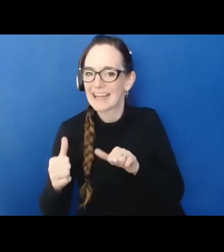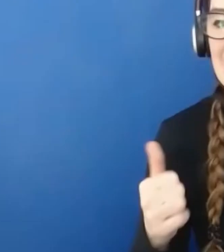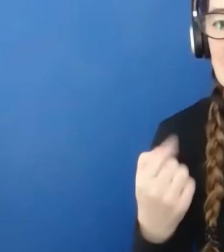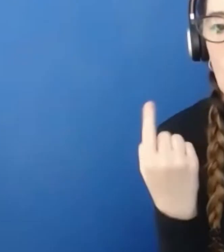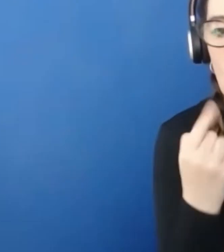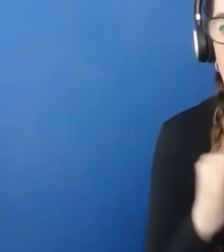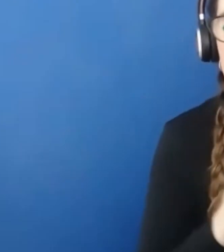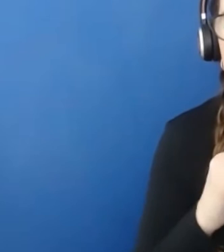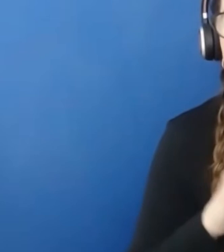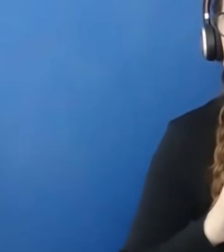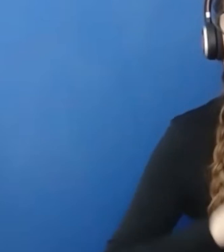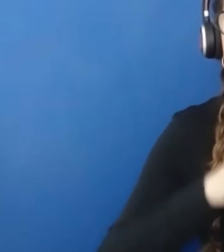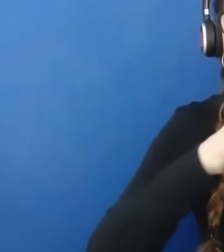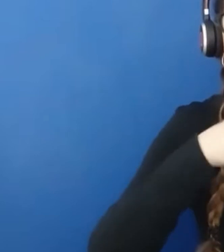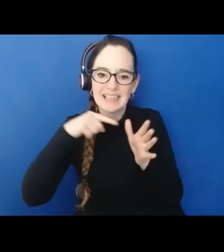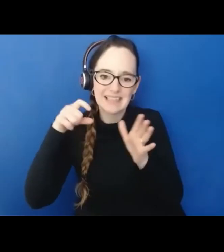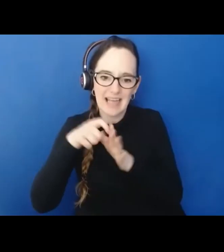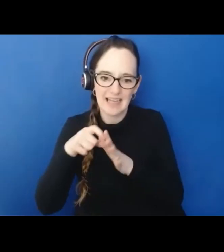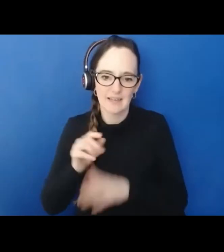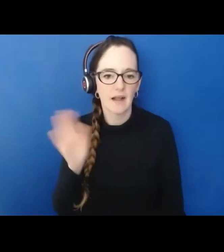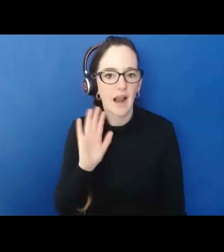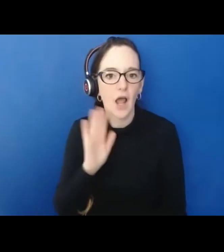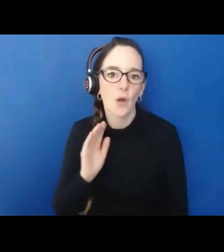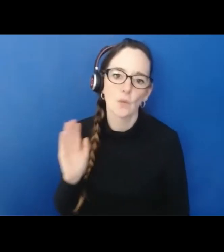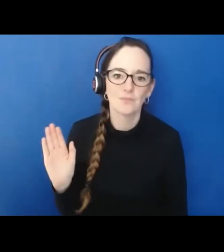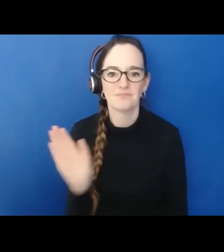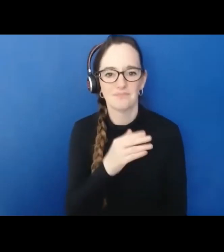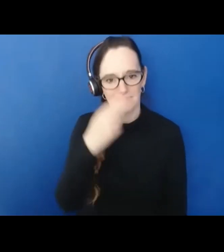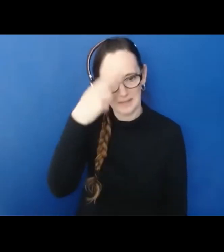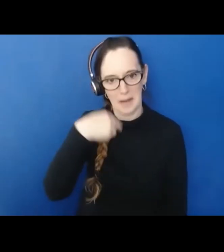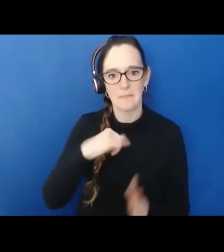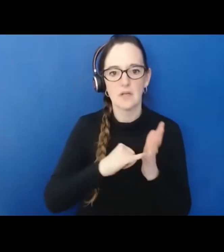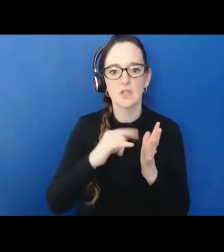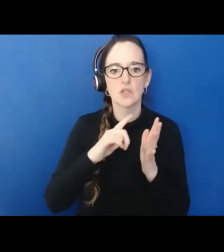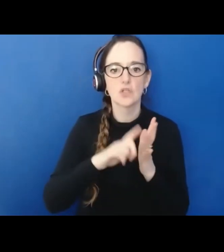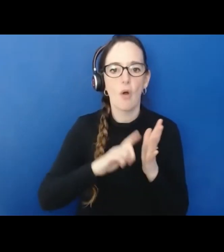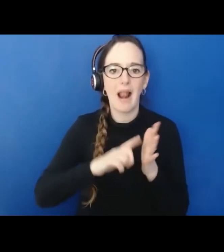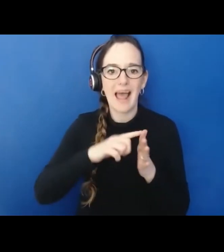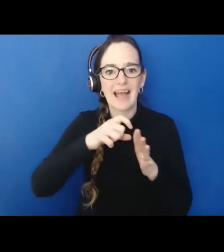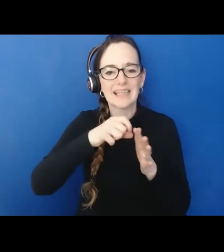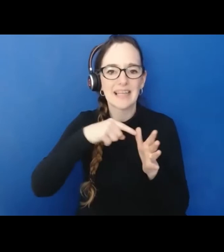Hello everyone, I'm Soledad Guti rrez and I'm a white woman.